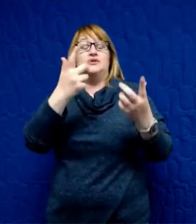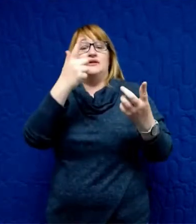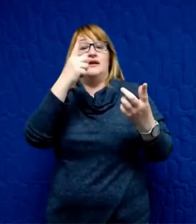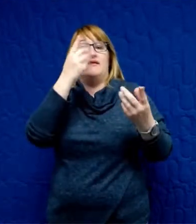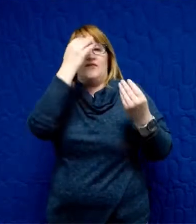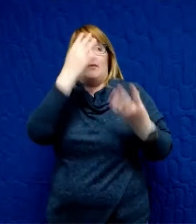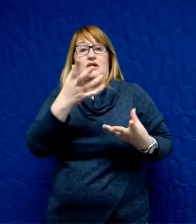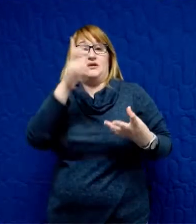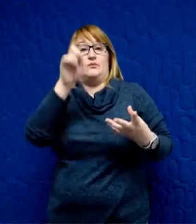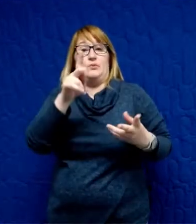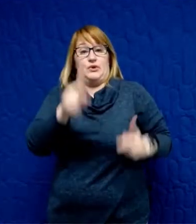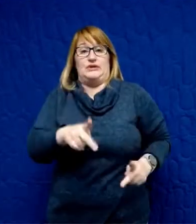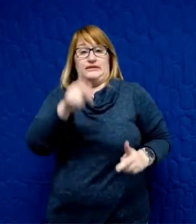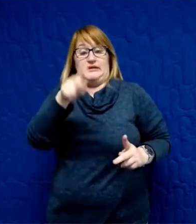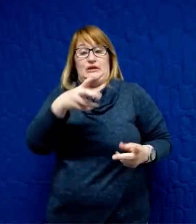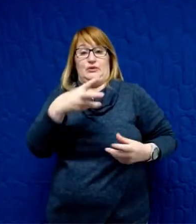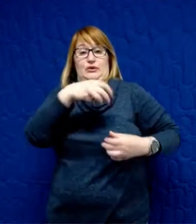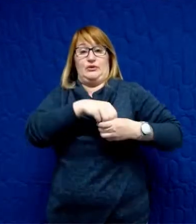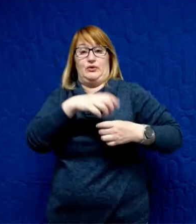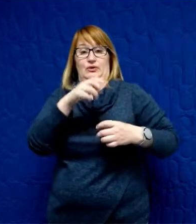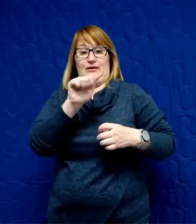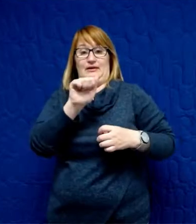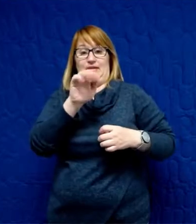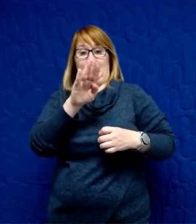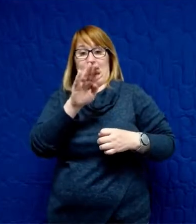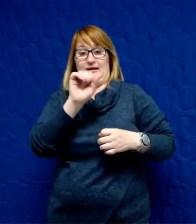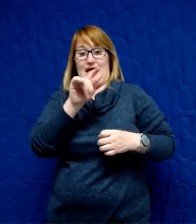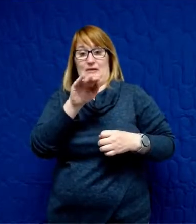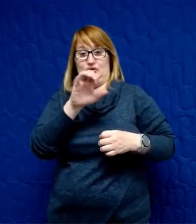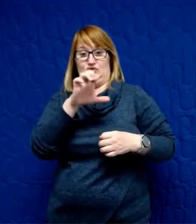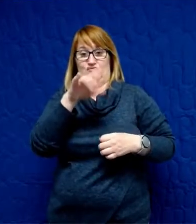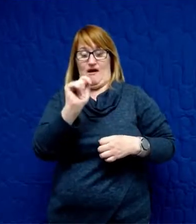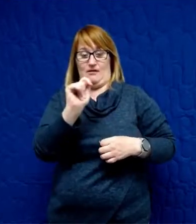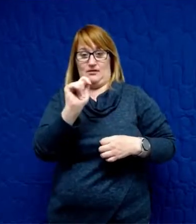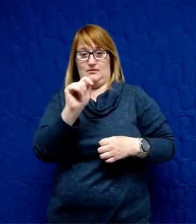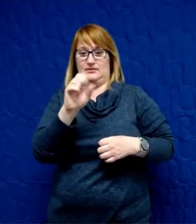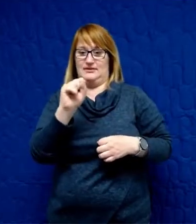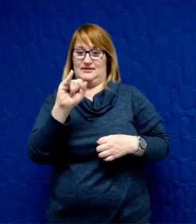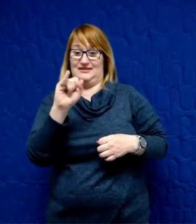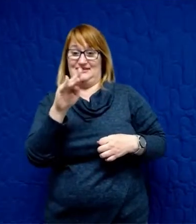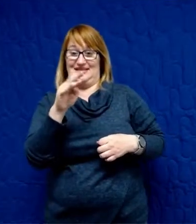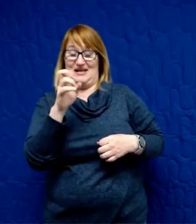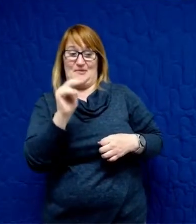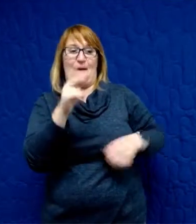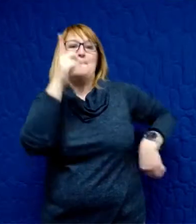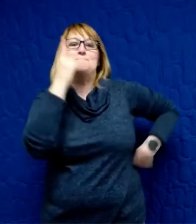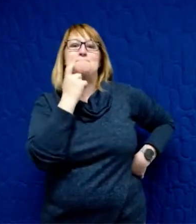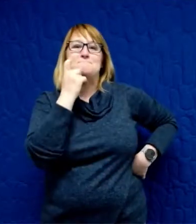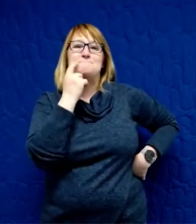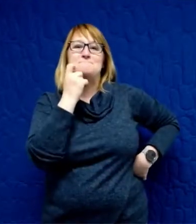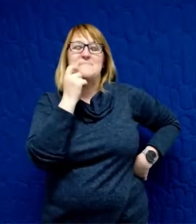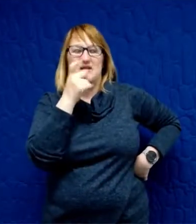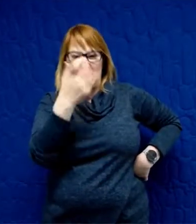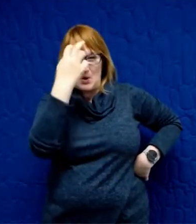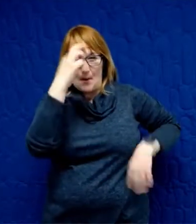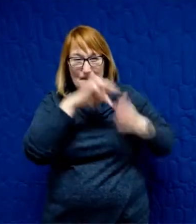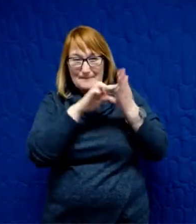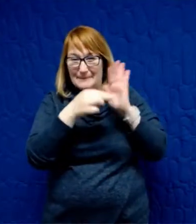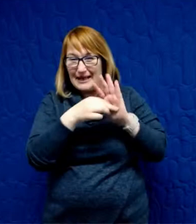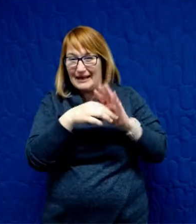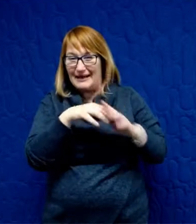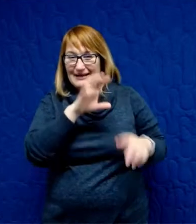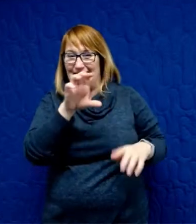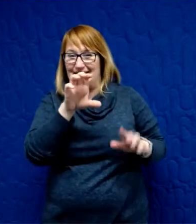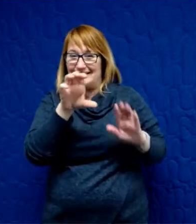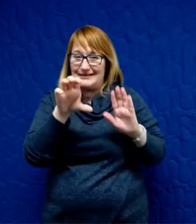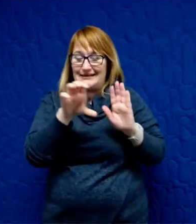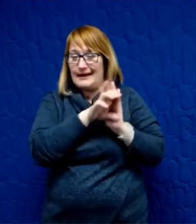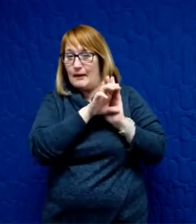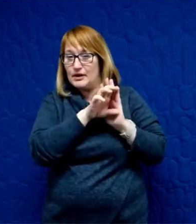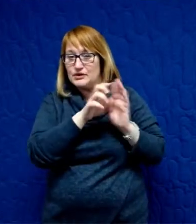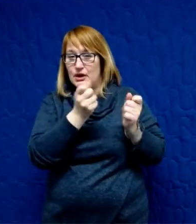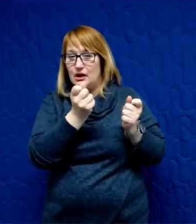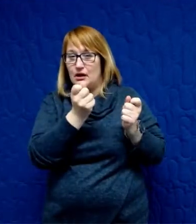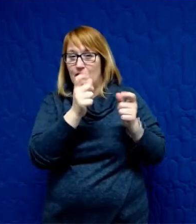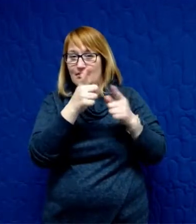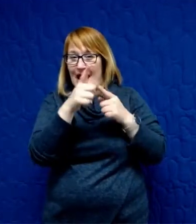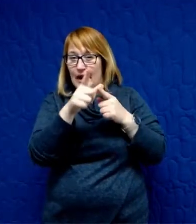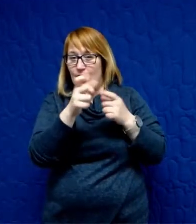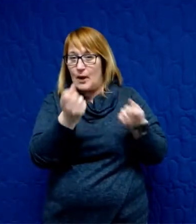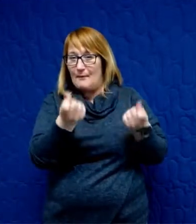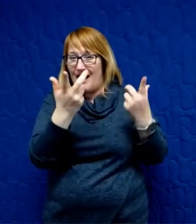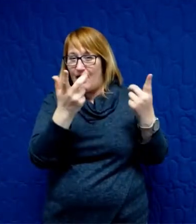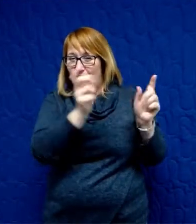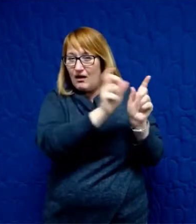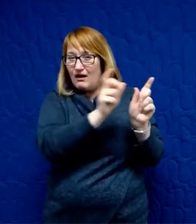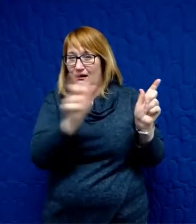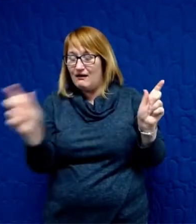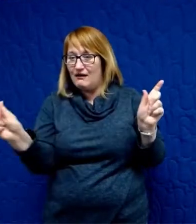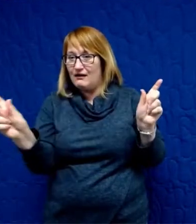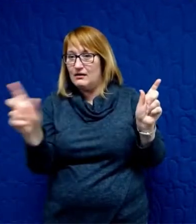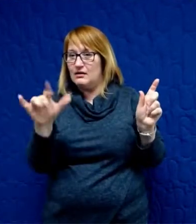include in the abstract?" Hmm you mean the character amount? Well let's see - well the abstract is